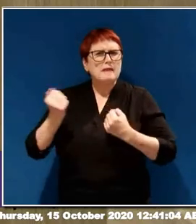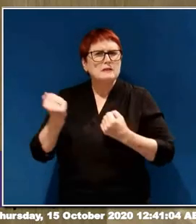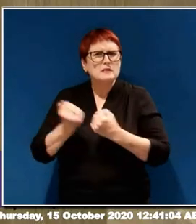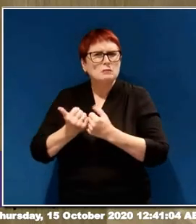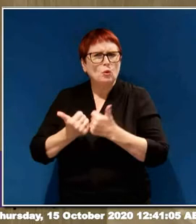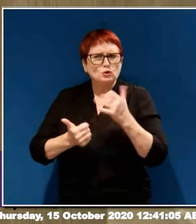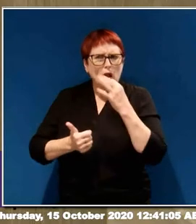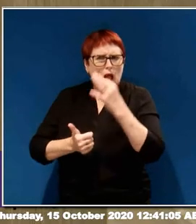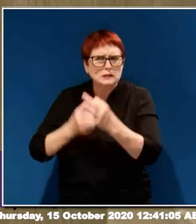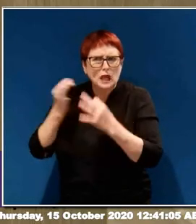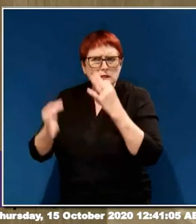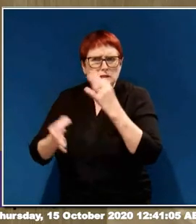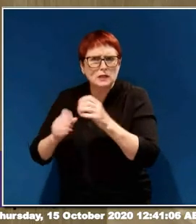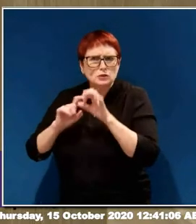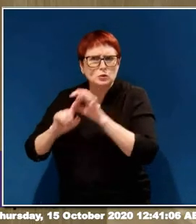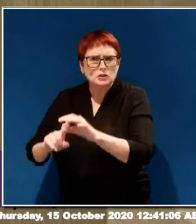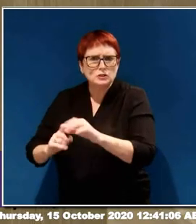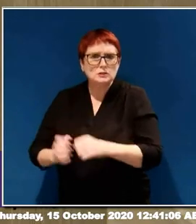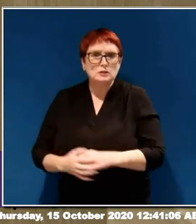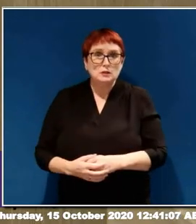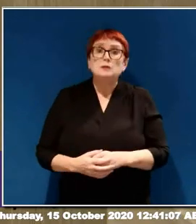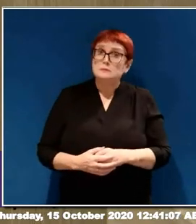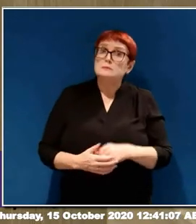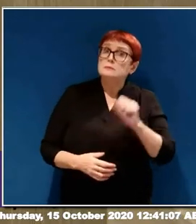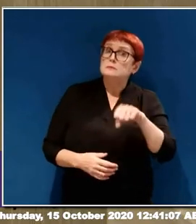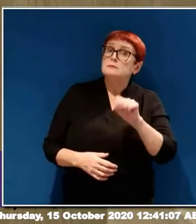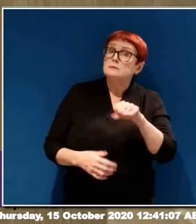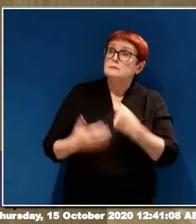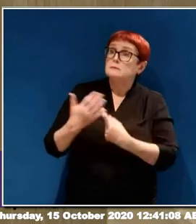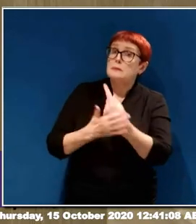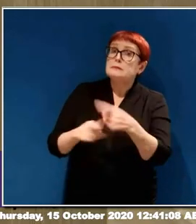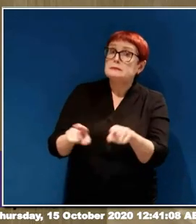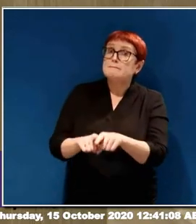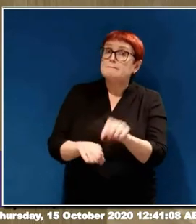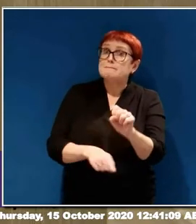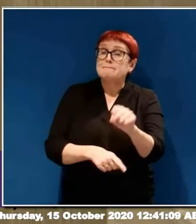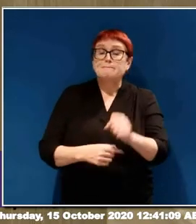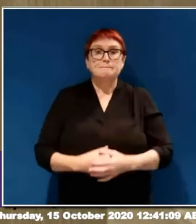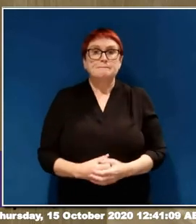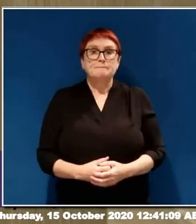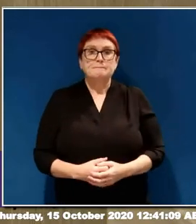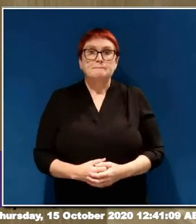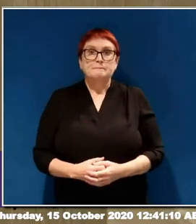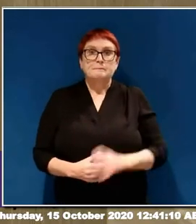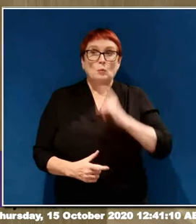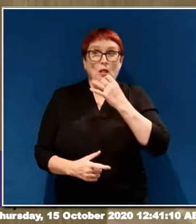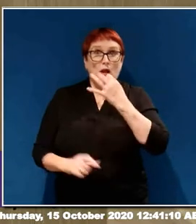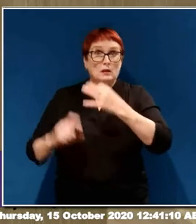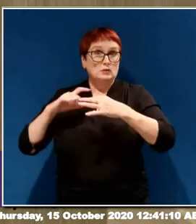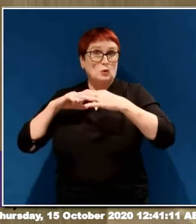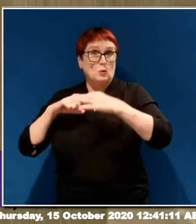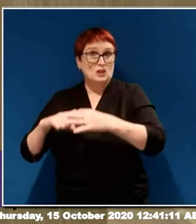They do that, too. They would ask that question but they are more focused on the behaviour.